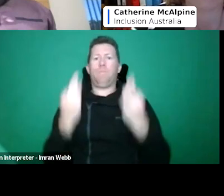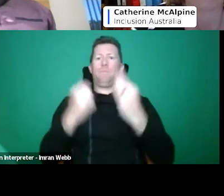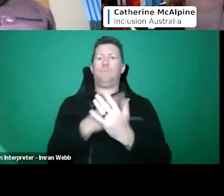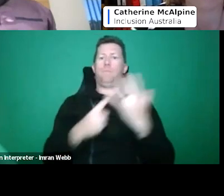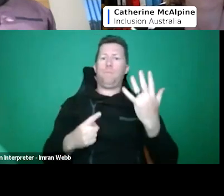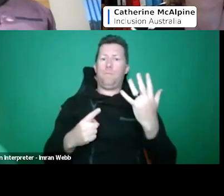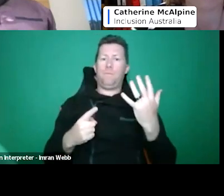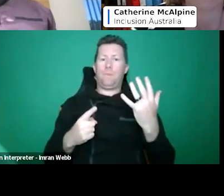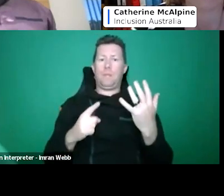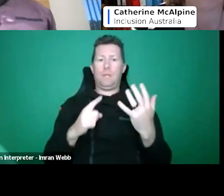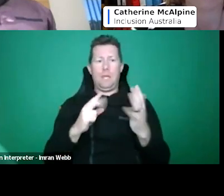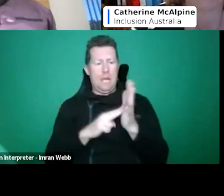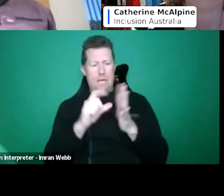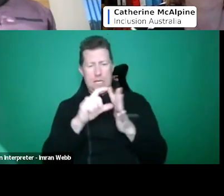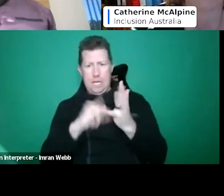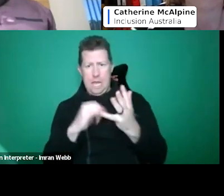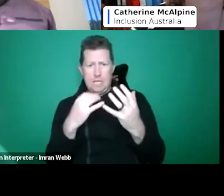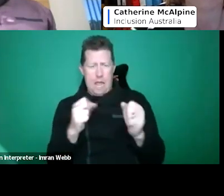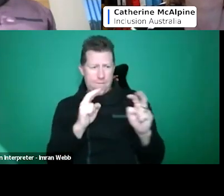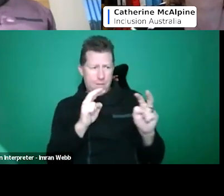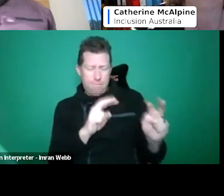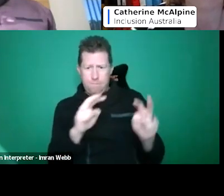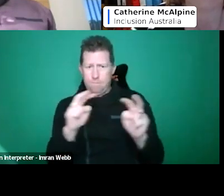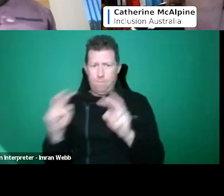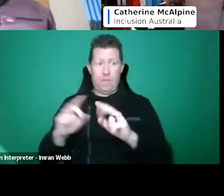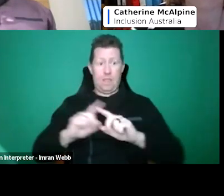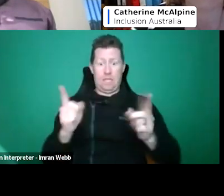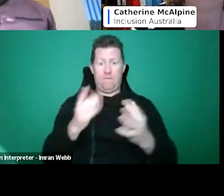disability strategy that looks at the difference between those two cohorts